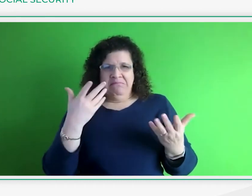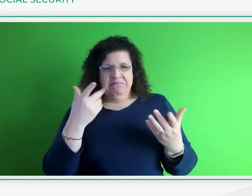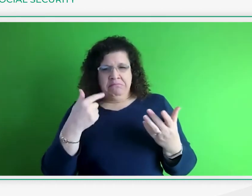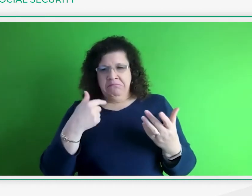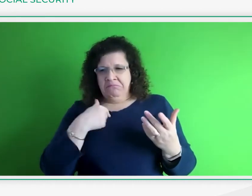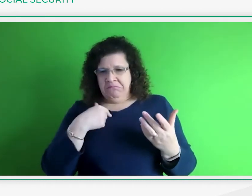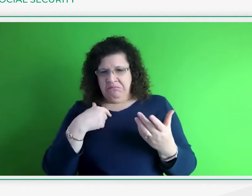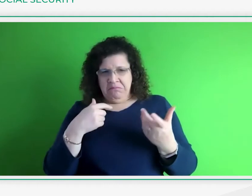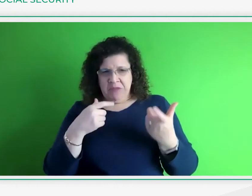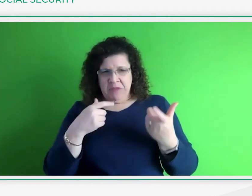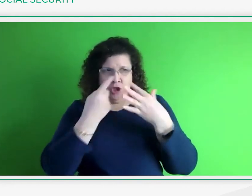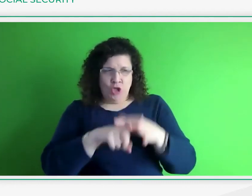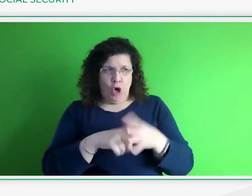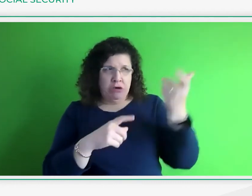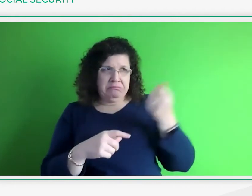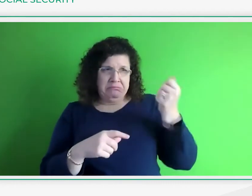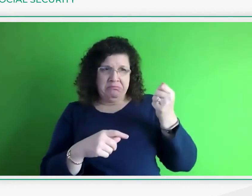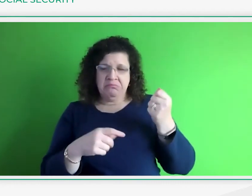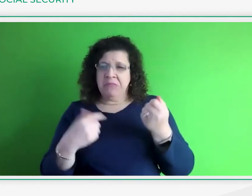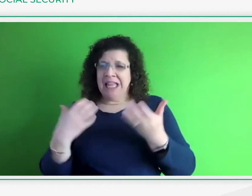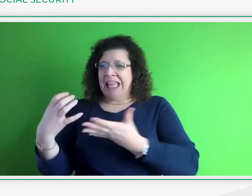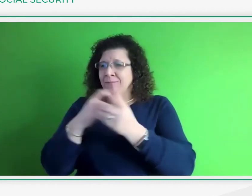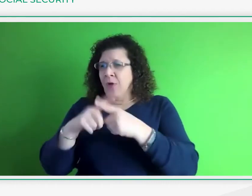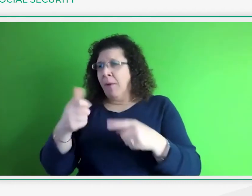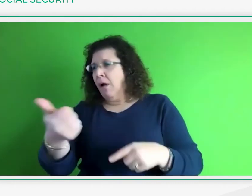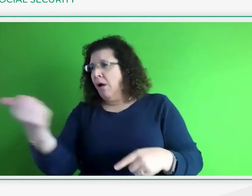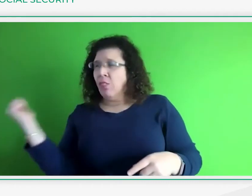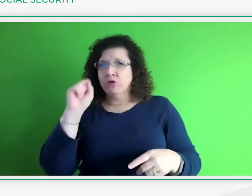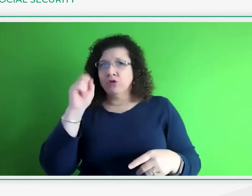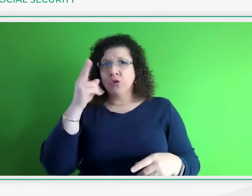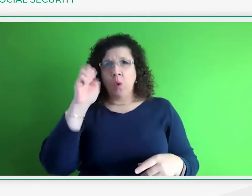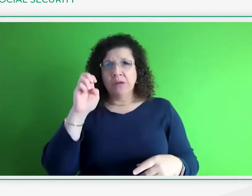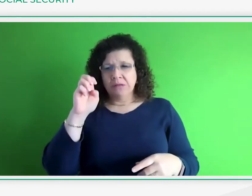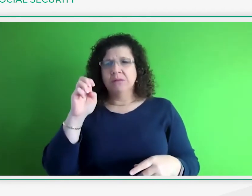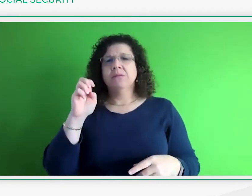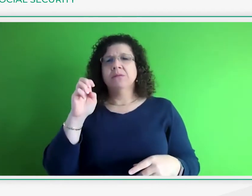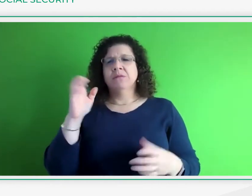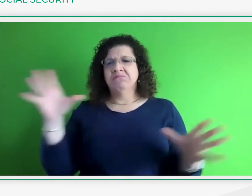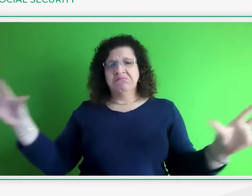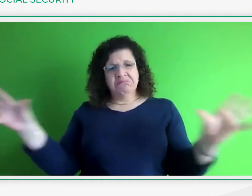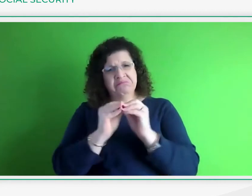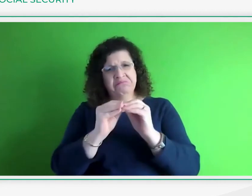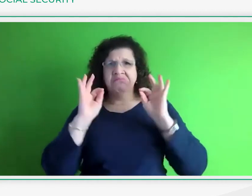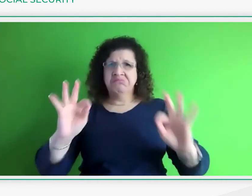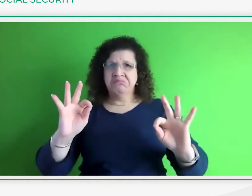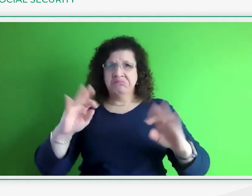If, for example, you start claiming, and you also have different sources of income,